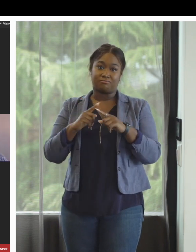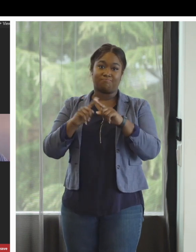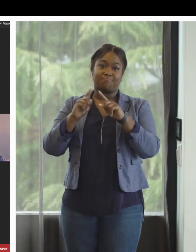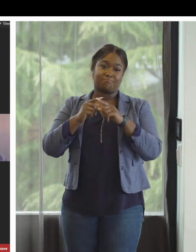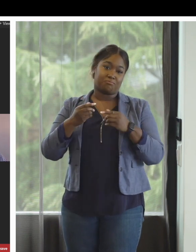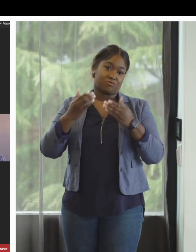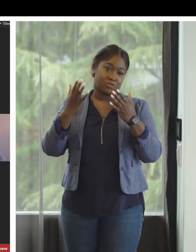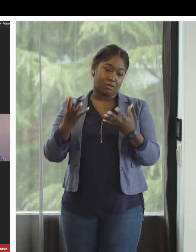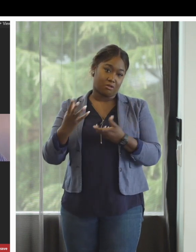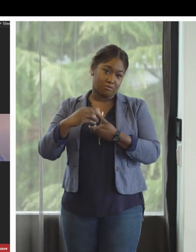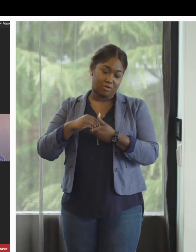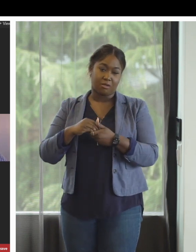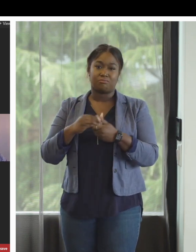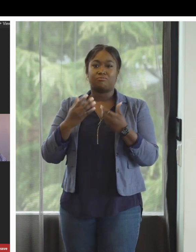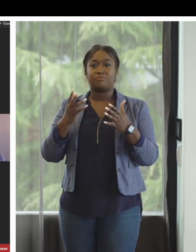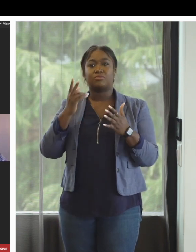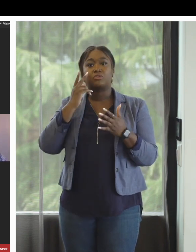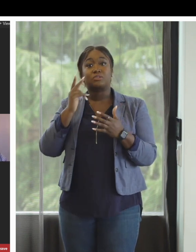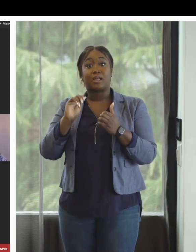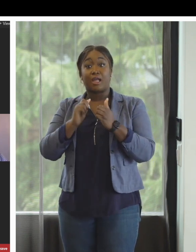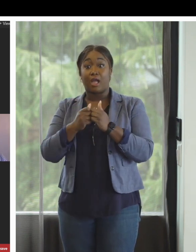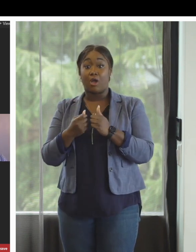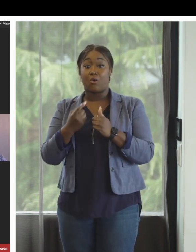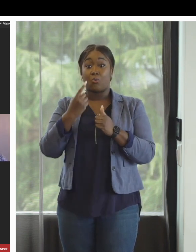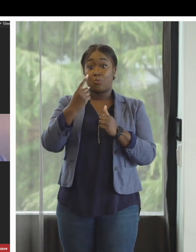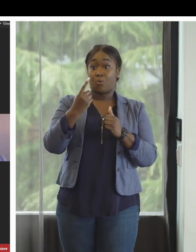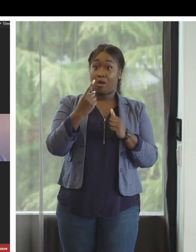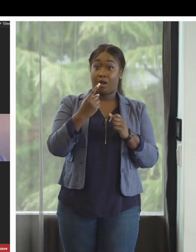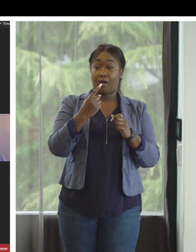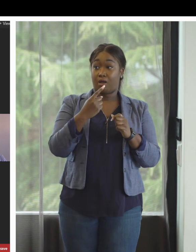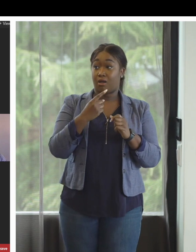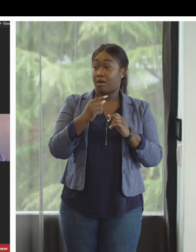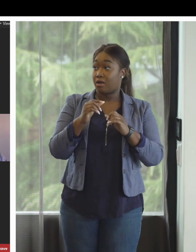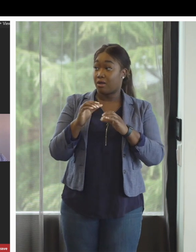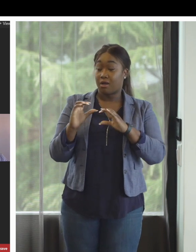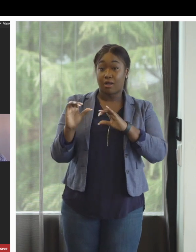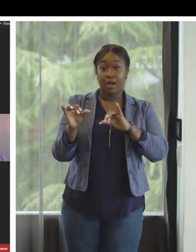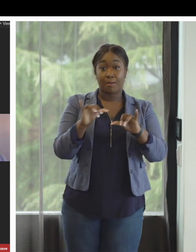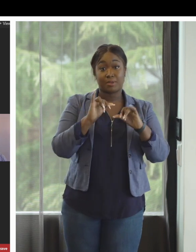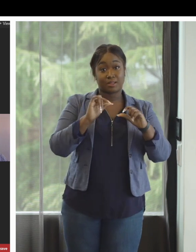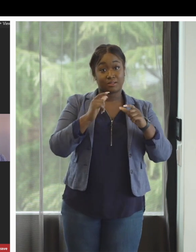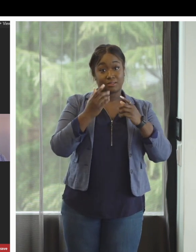. You can see one common language and each provider